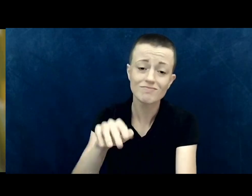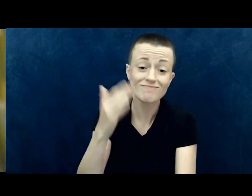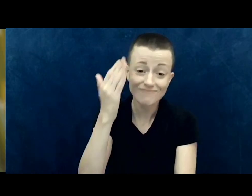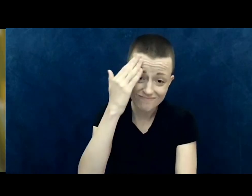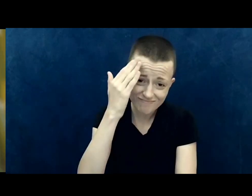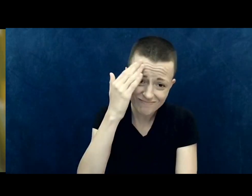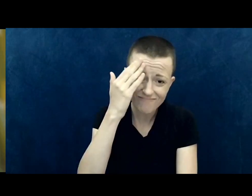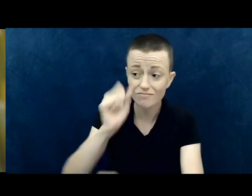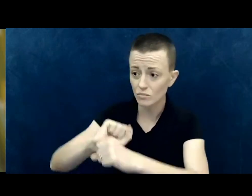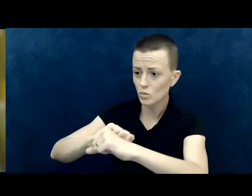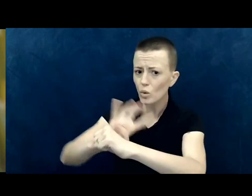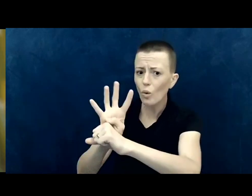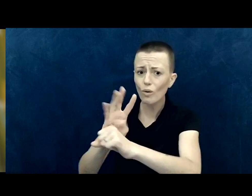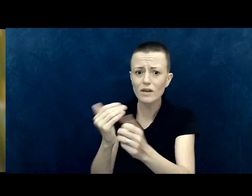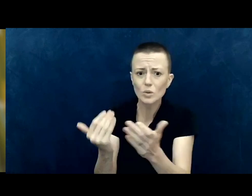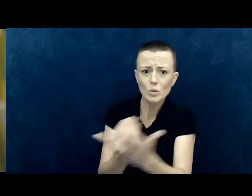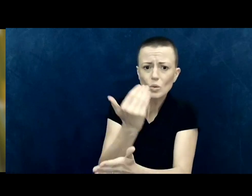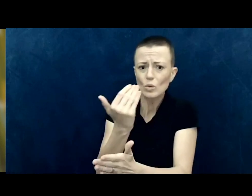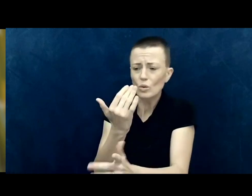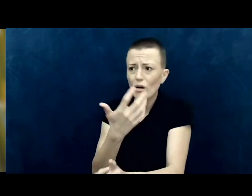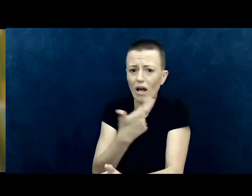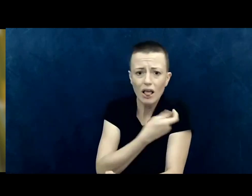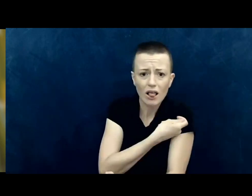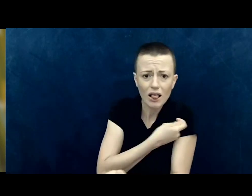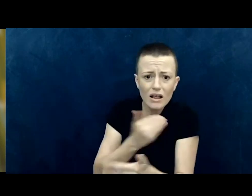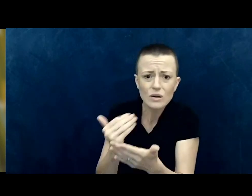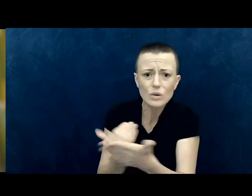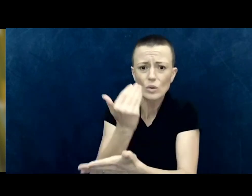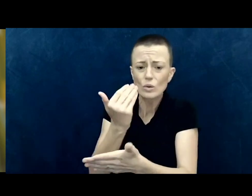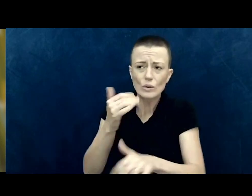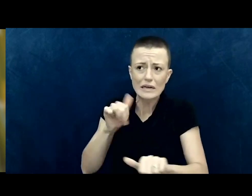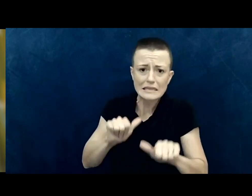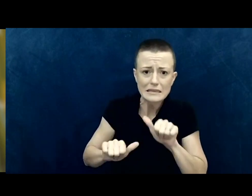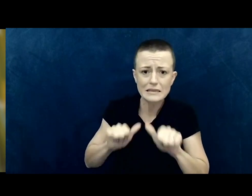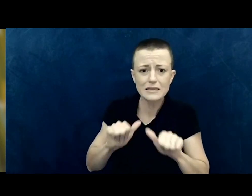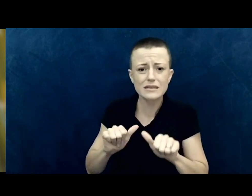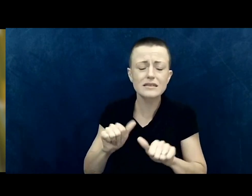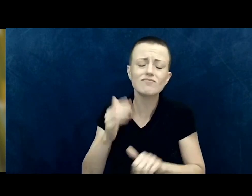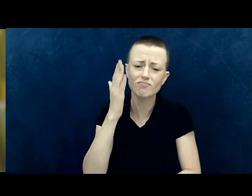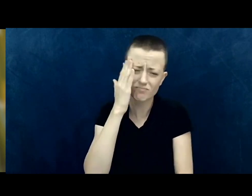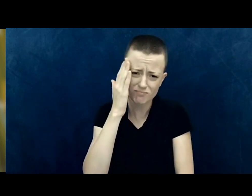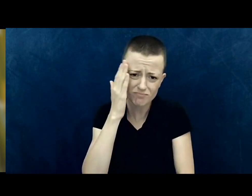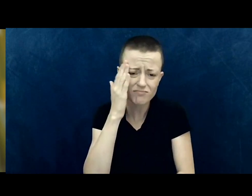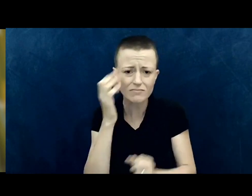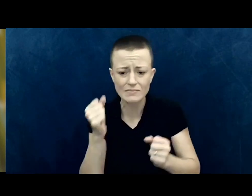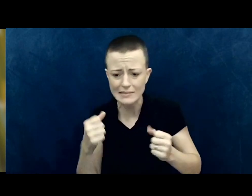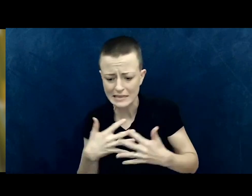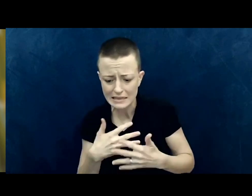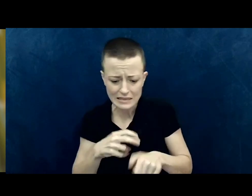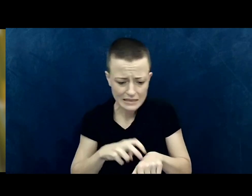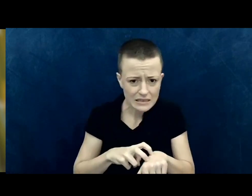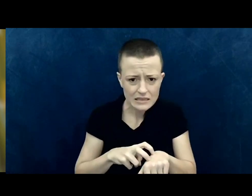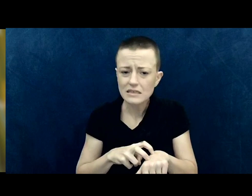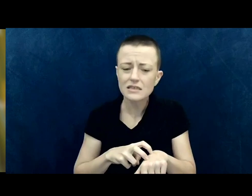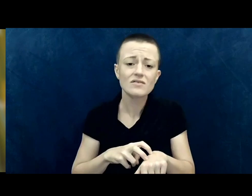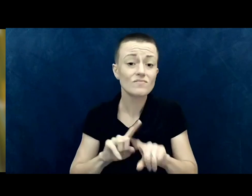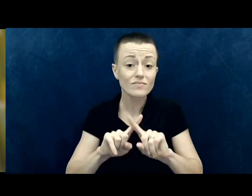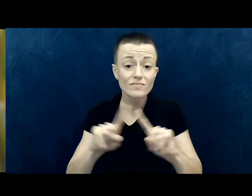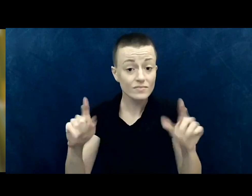It’s true that we often worry about things that are new or hard to understand. We are not all scientists and vaccine experts.